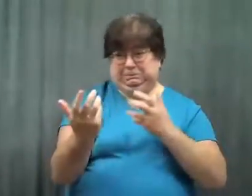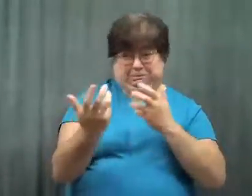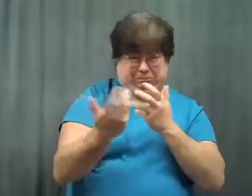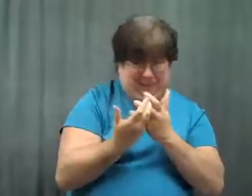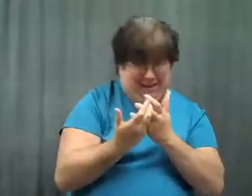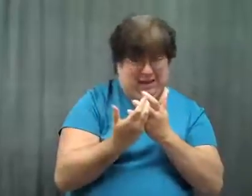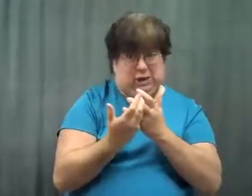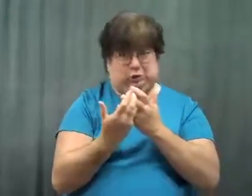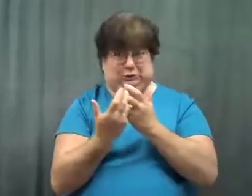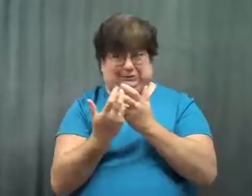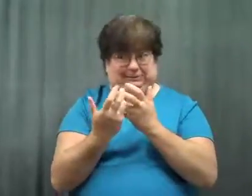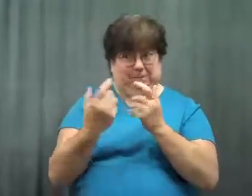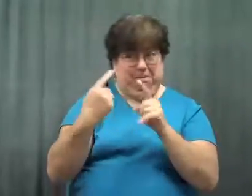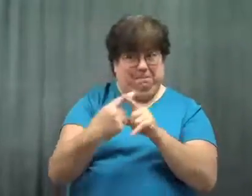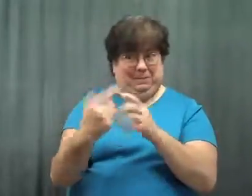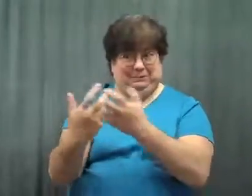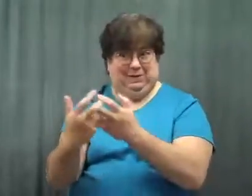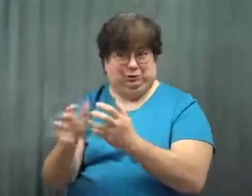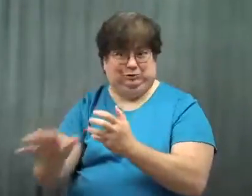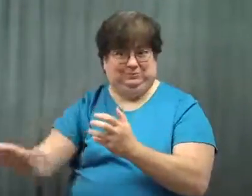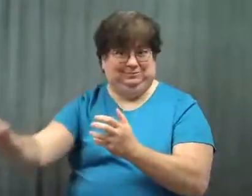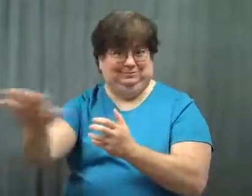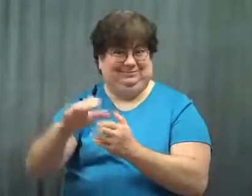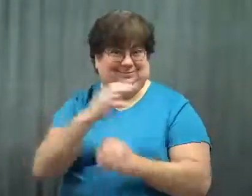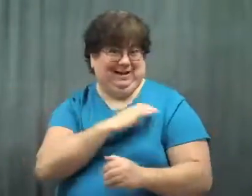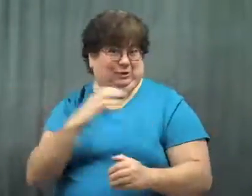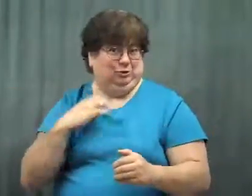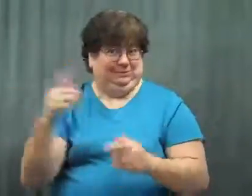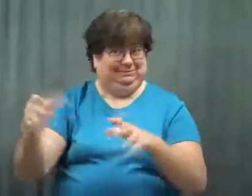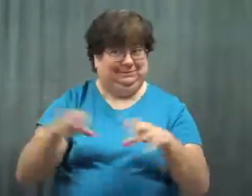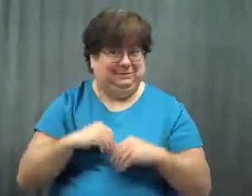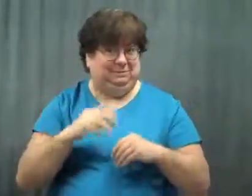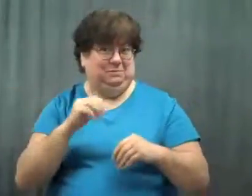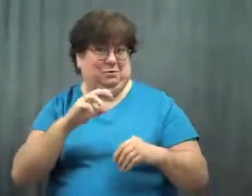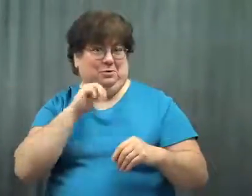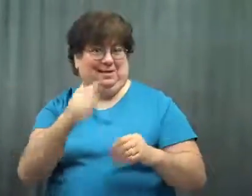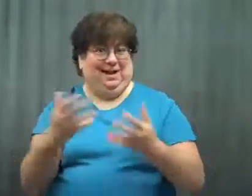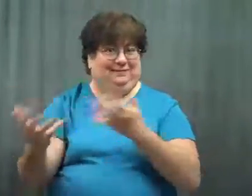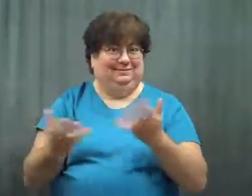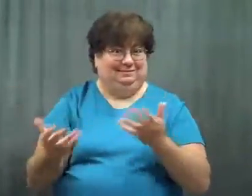acceptable to both himself and the Senate.